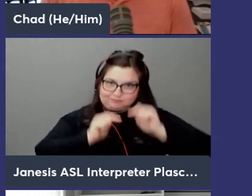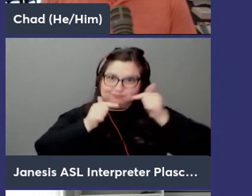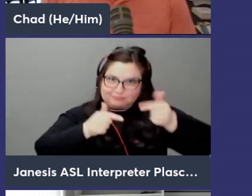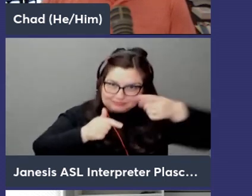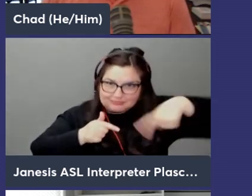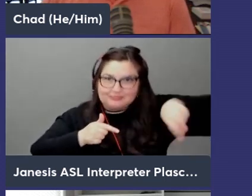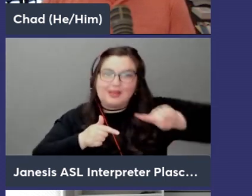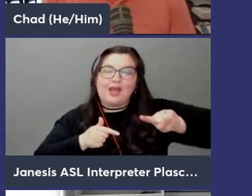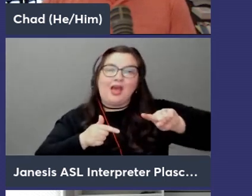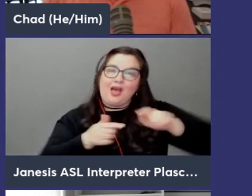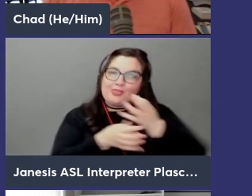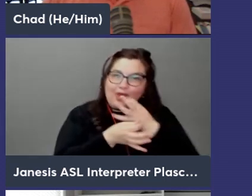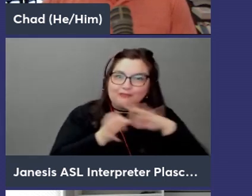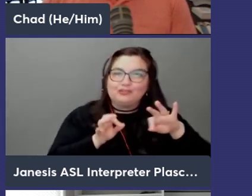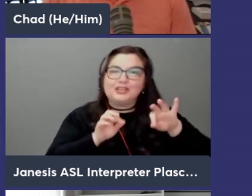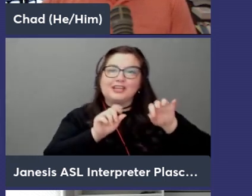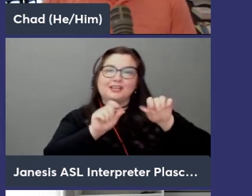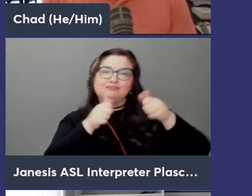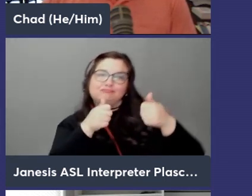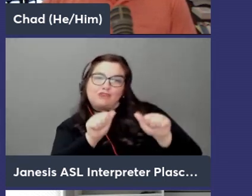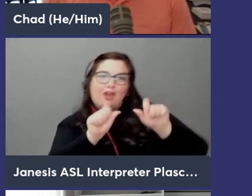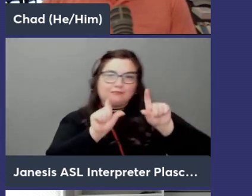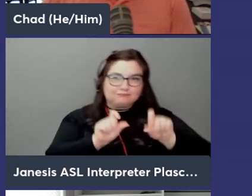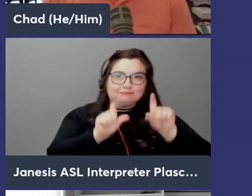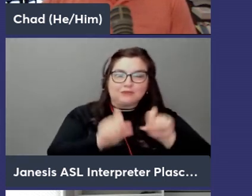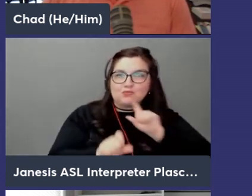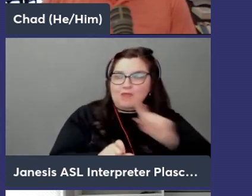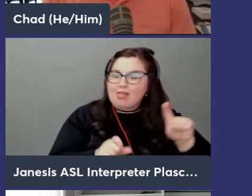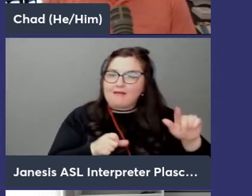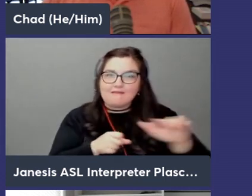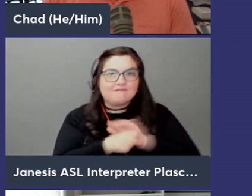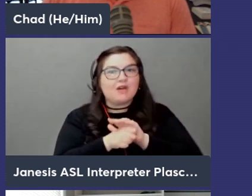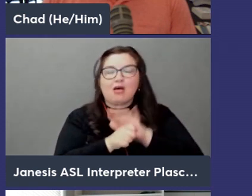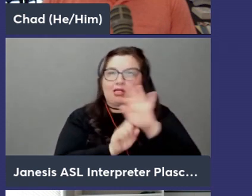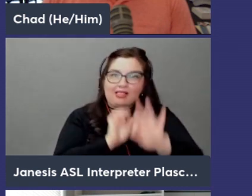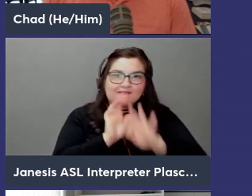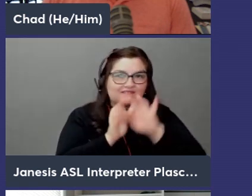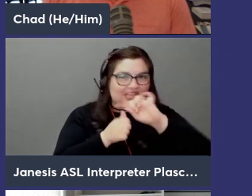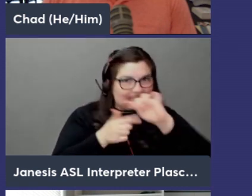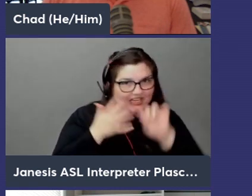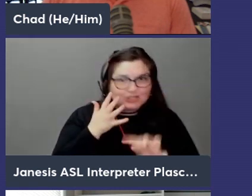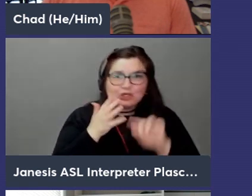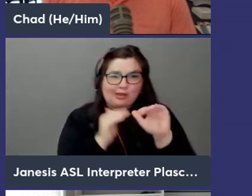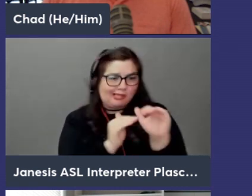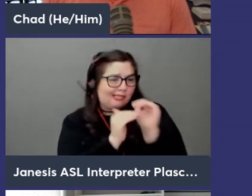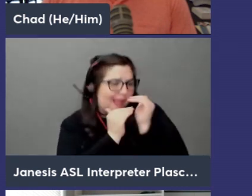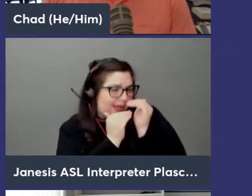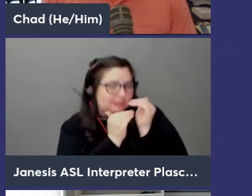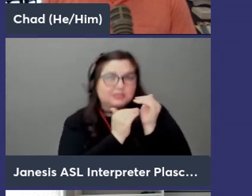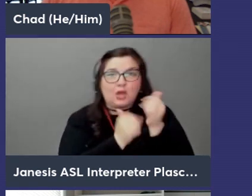it's a fully featured trial, there's no limitations on which query languages you can use